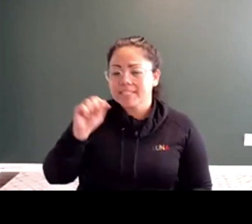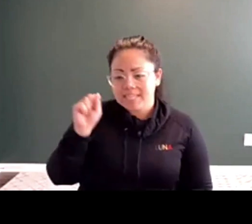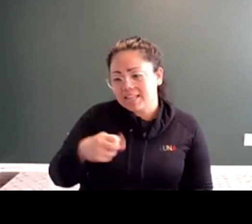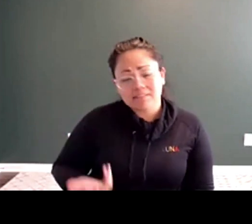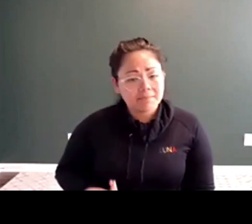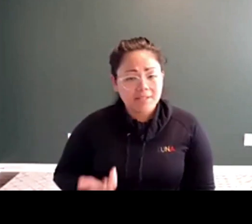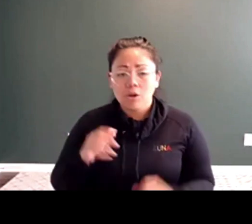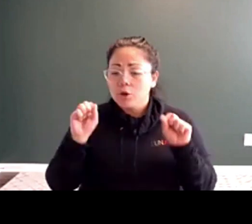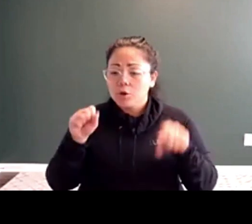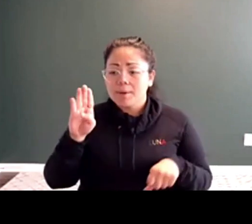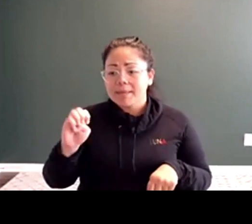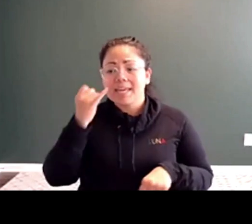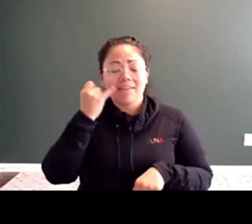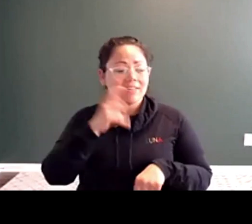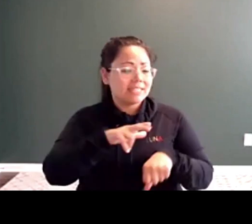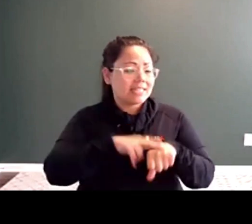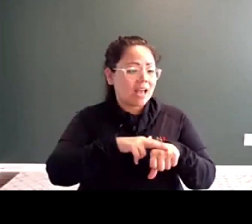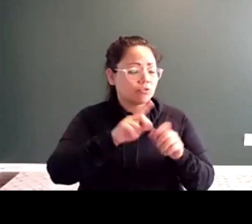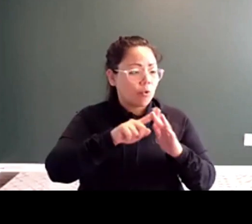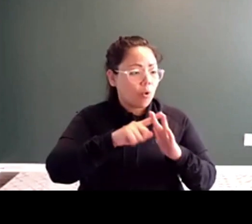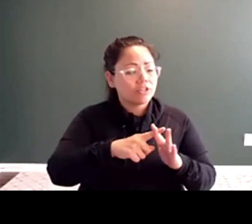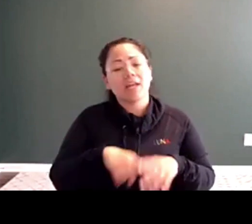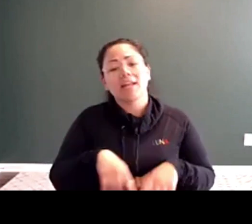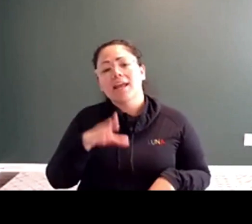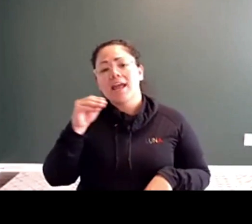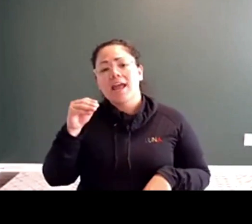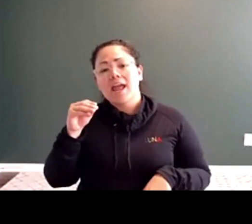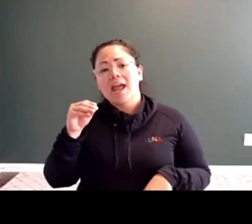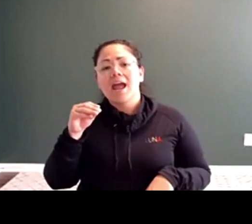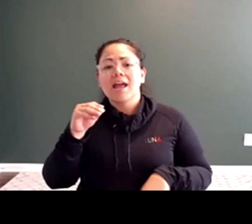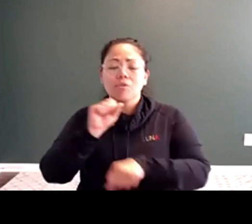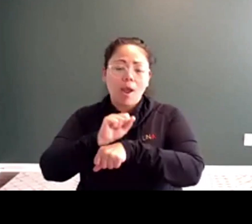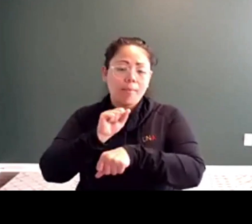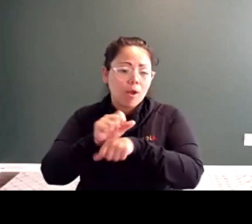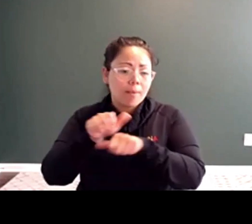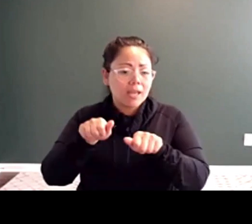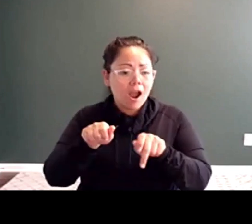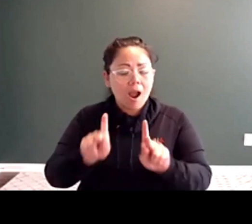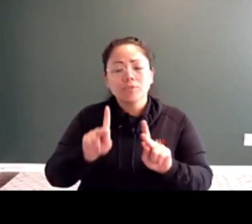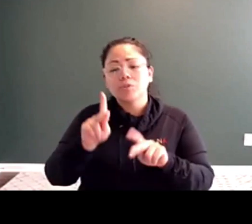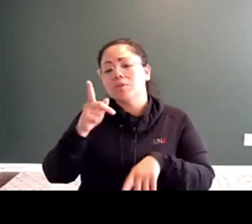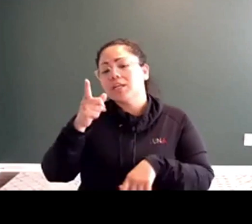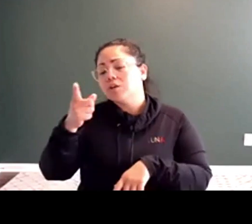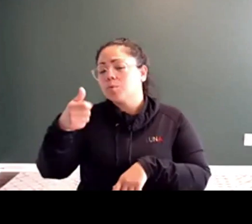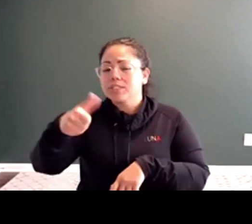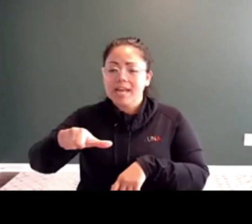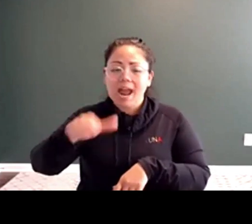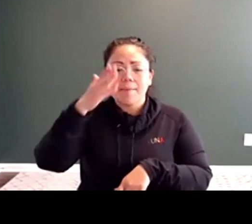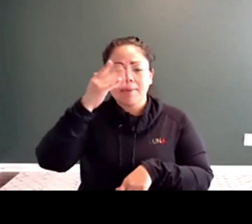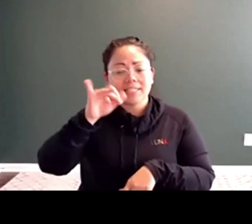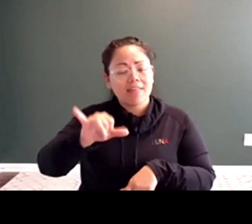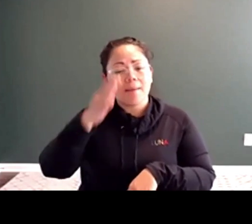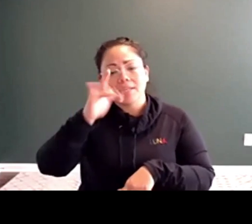If it's national origin, and you were denied a employment opportunity or an adverse action was taken against you because of your national origin,